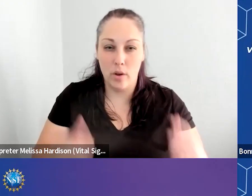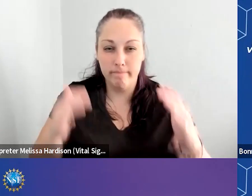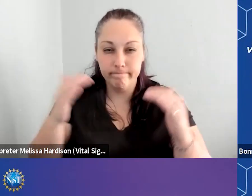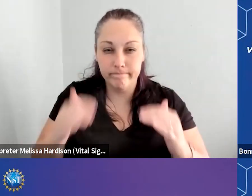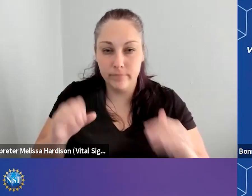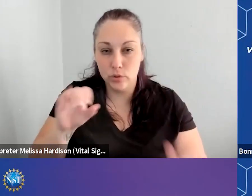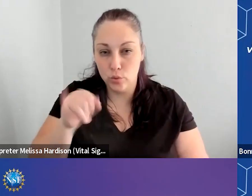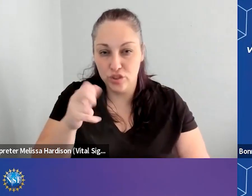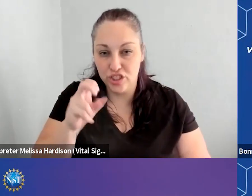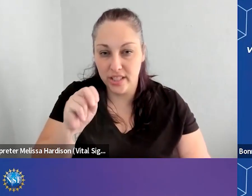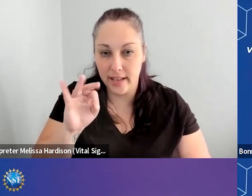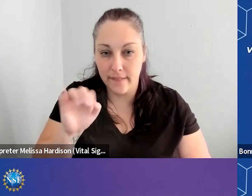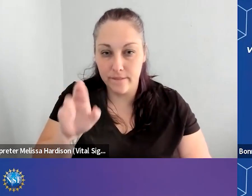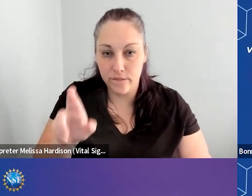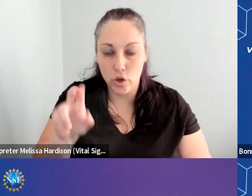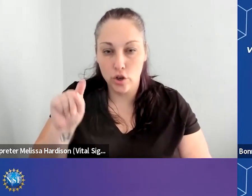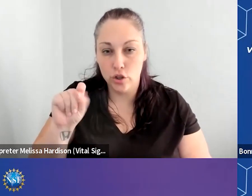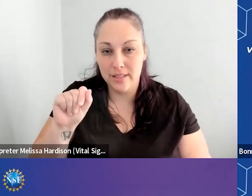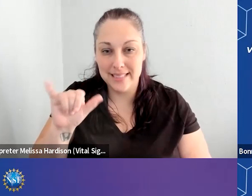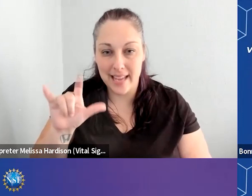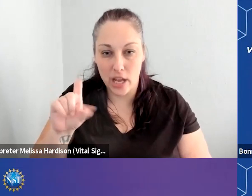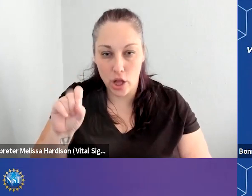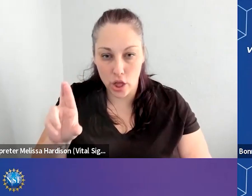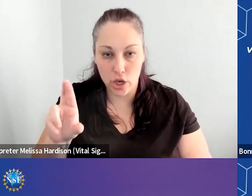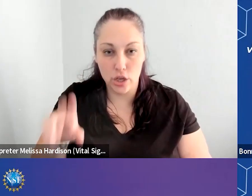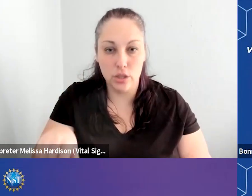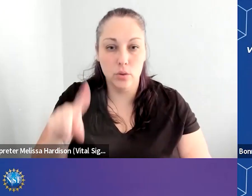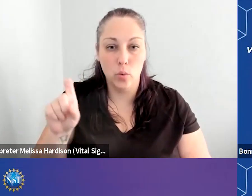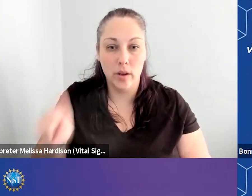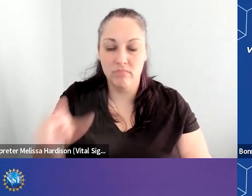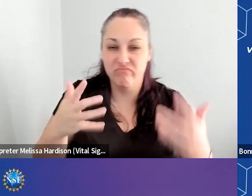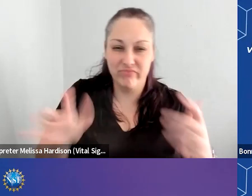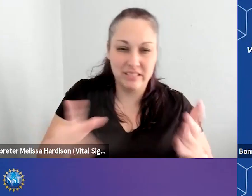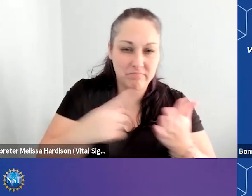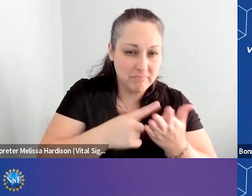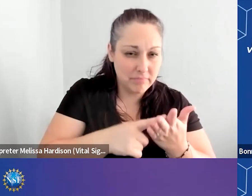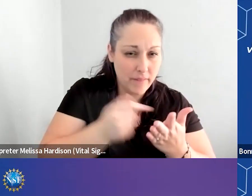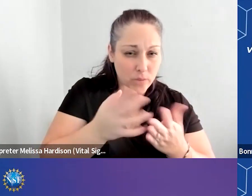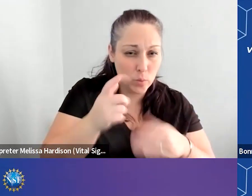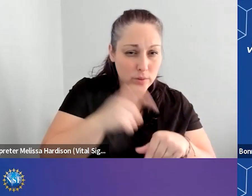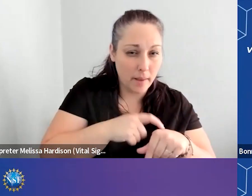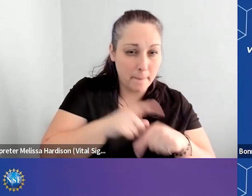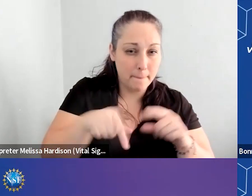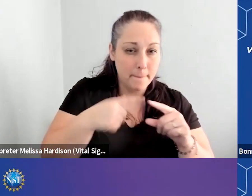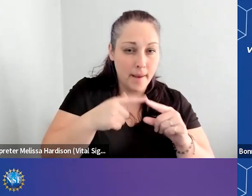I think a couple of times now we have talked, you've talked about submitting a one-